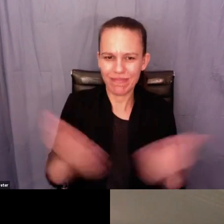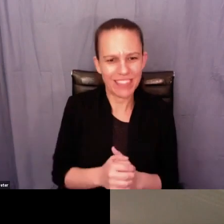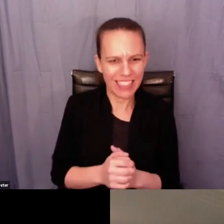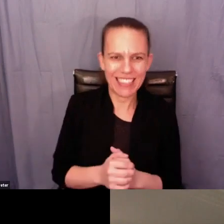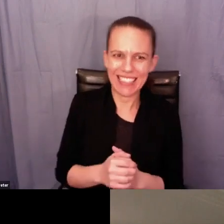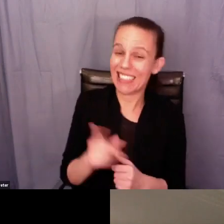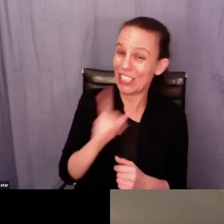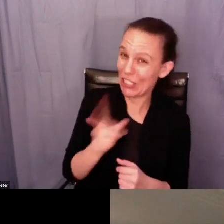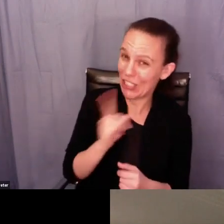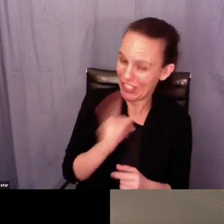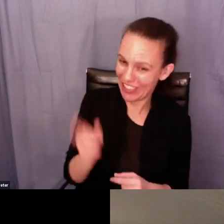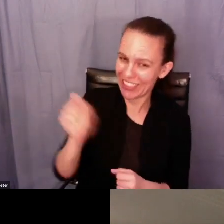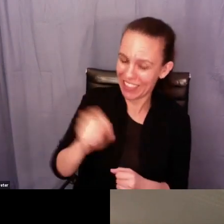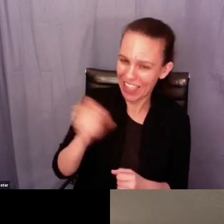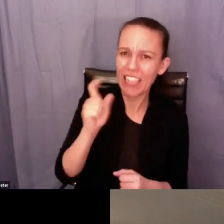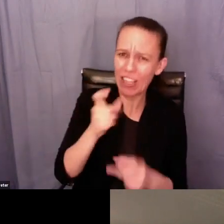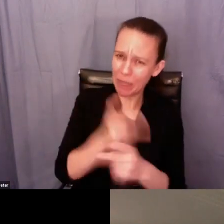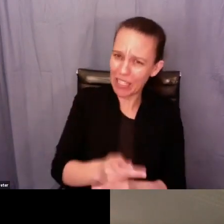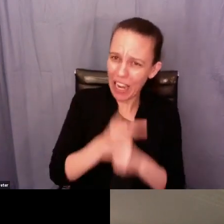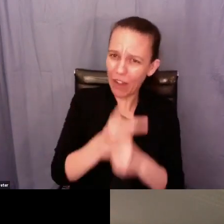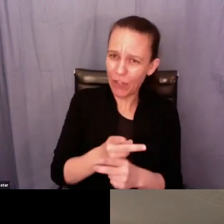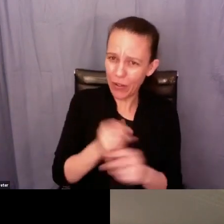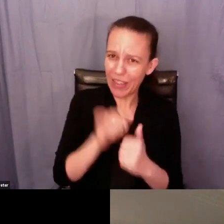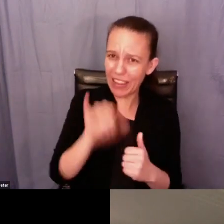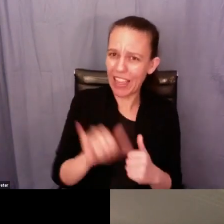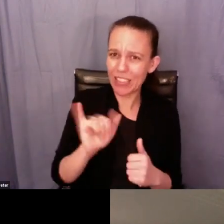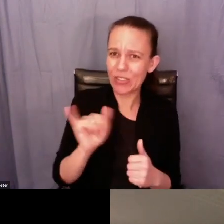Sure and you have to be careful with that. Does it make sense in the context you're